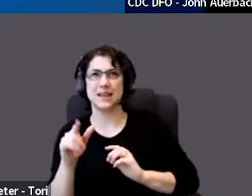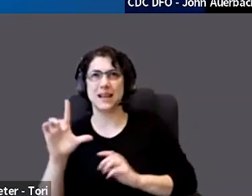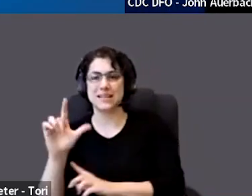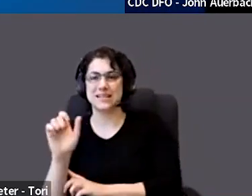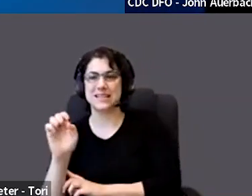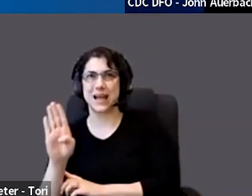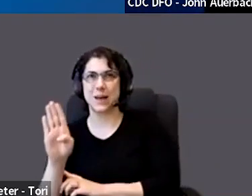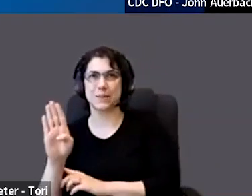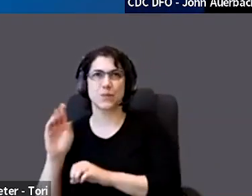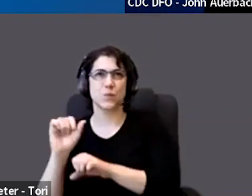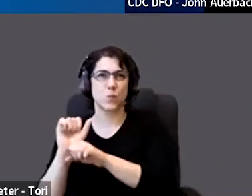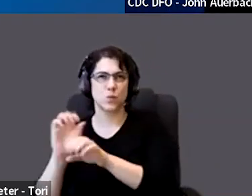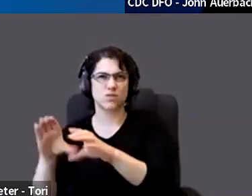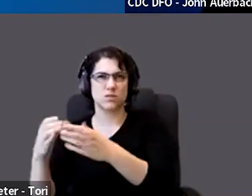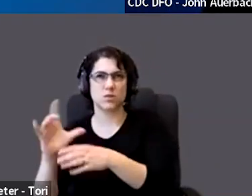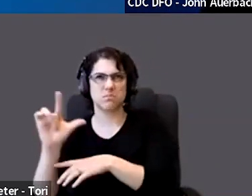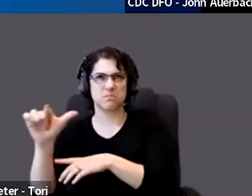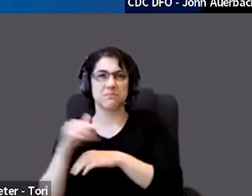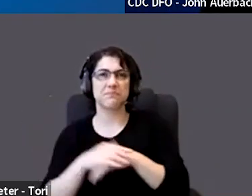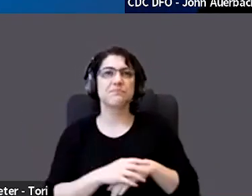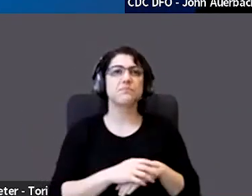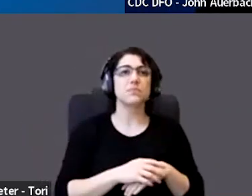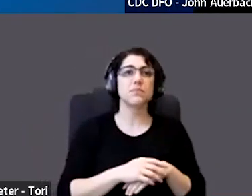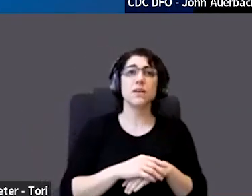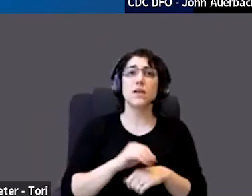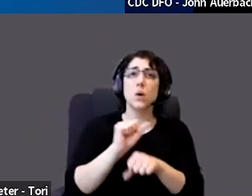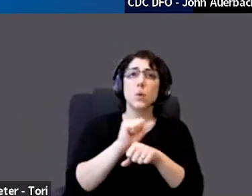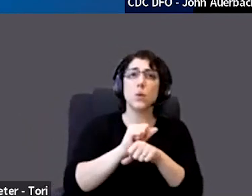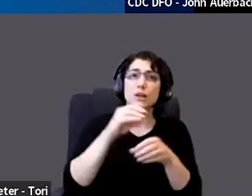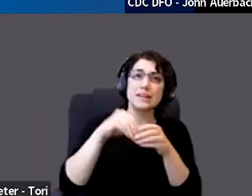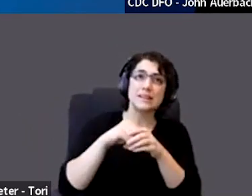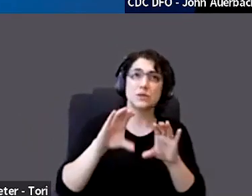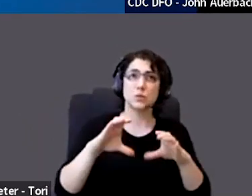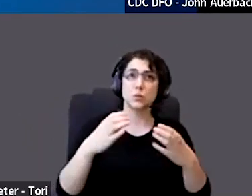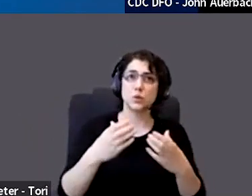As you know, the working groups are constituted of ACD members,